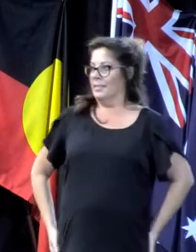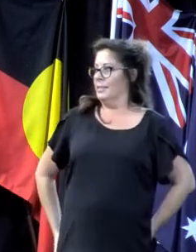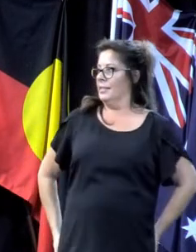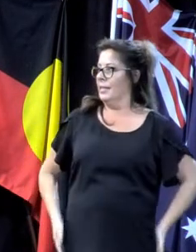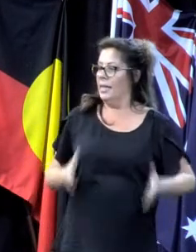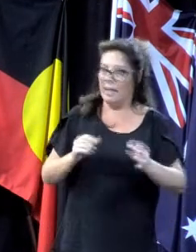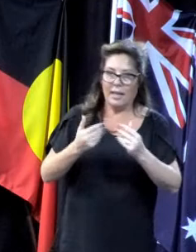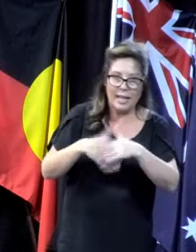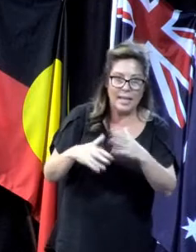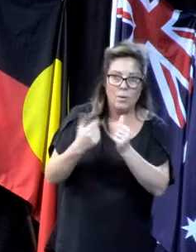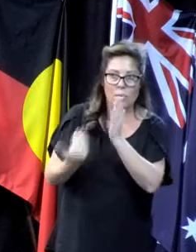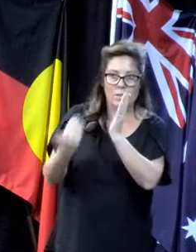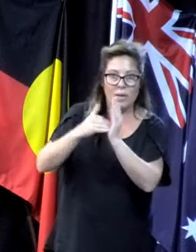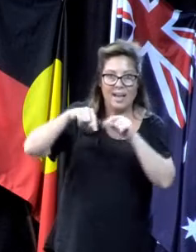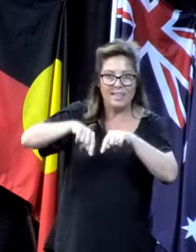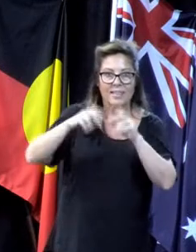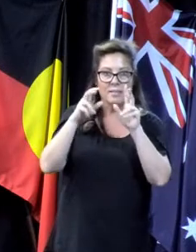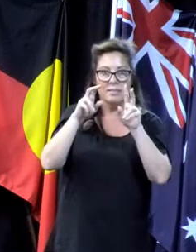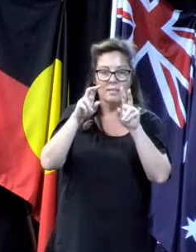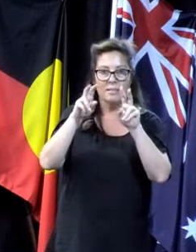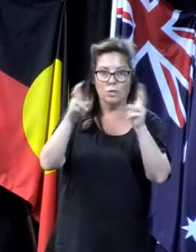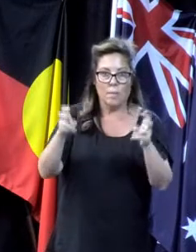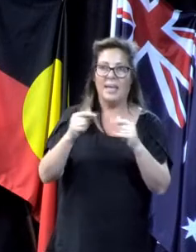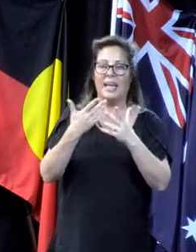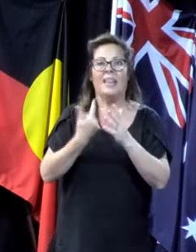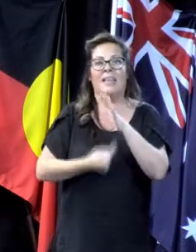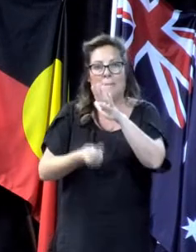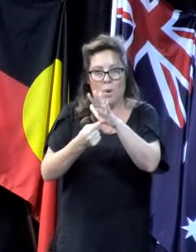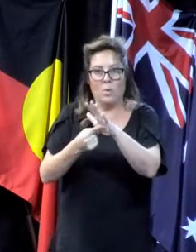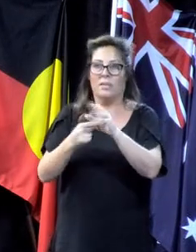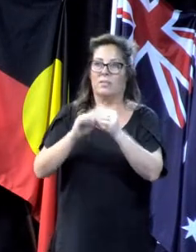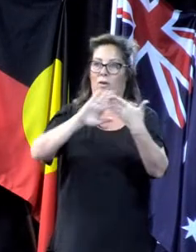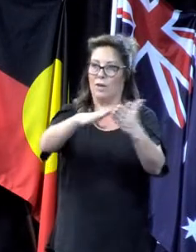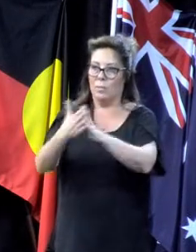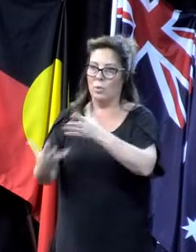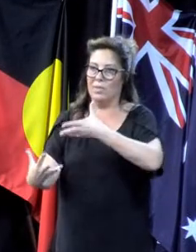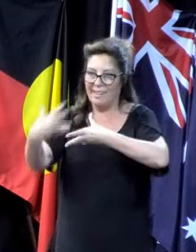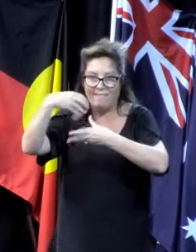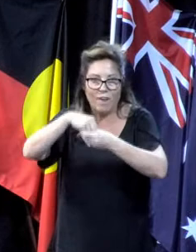That is community... The importance of community involvement and any other initiative - - -